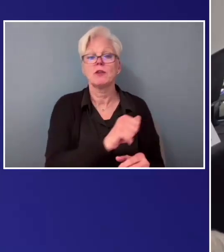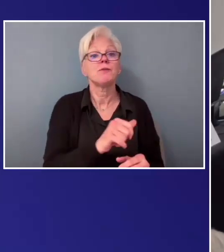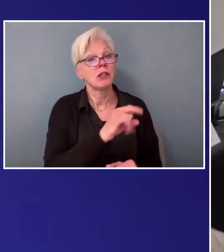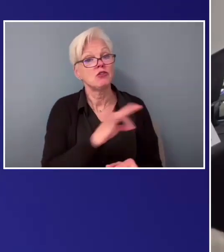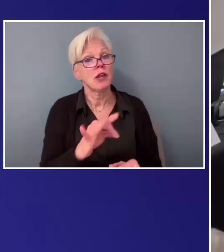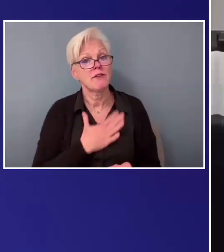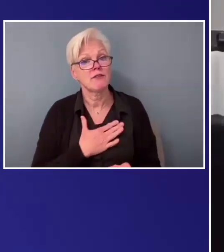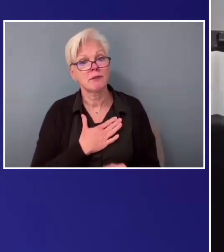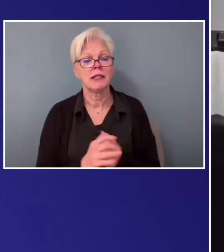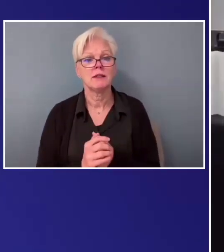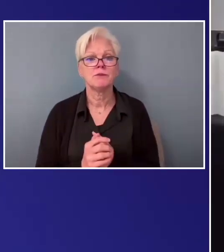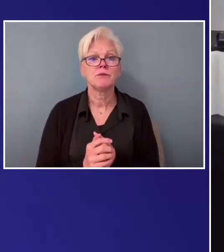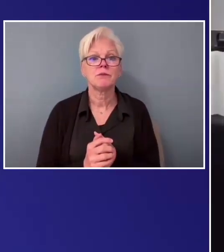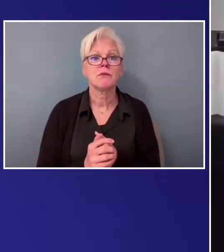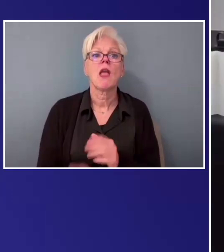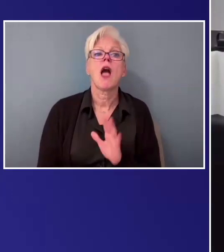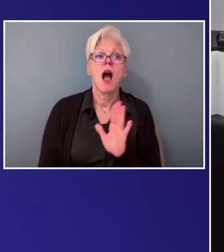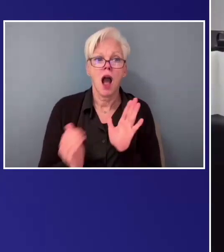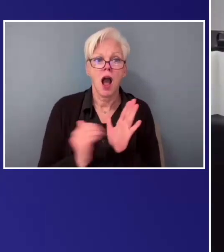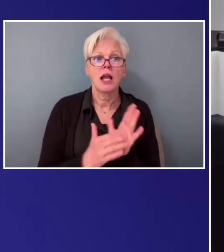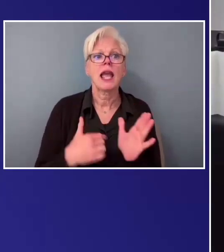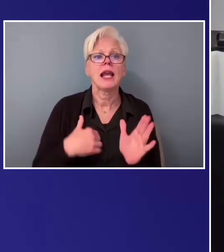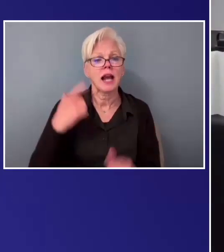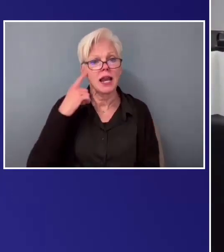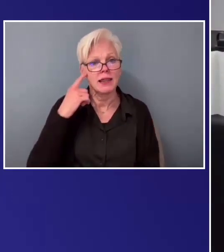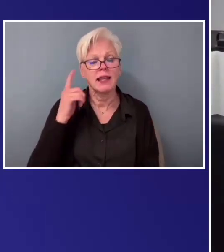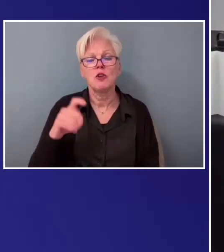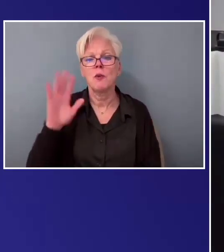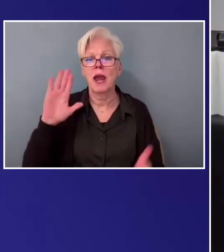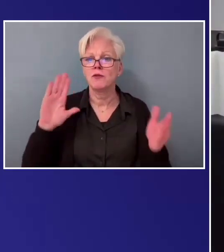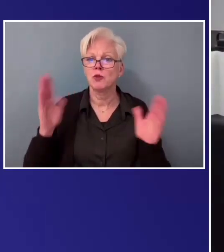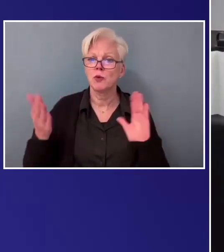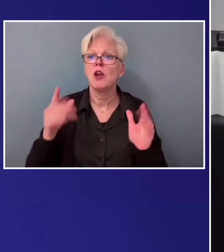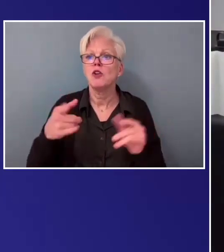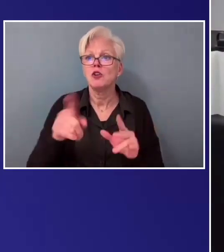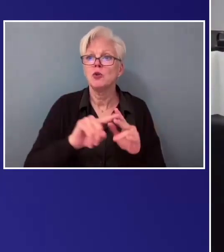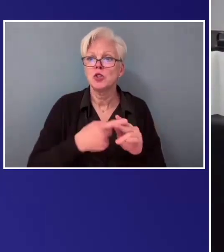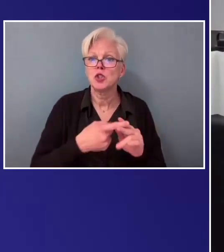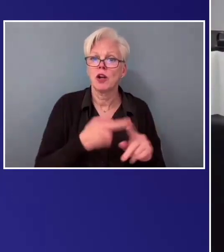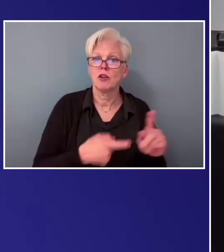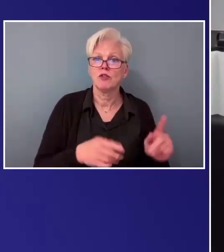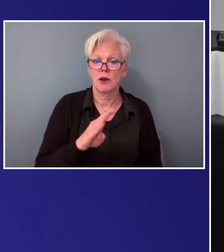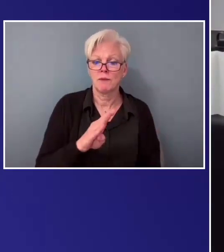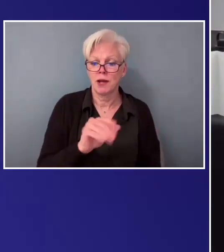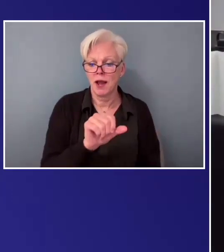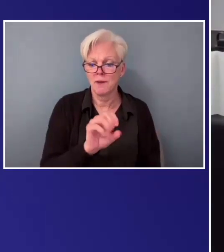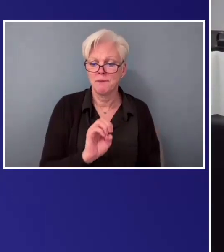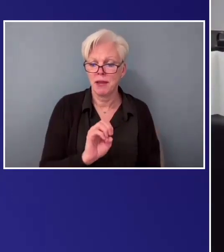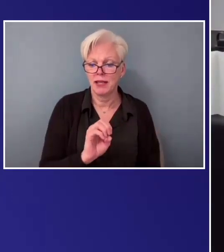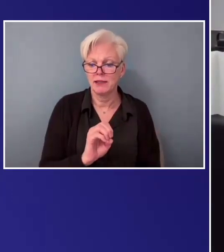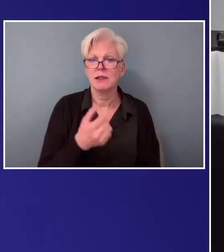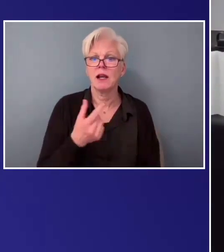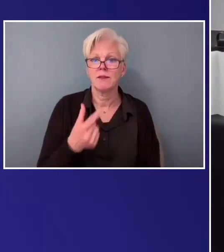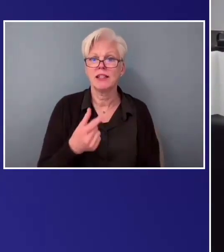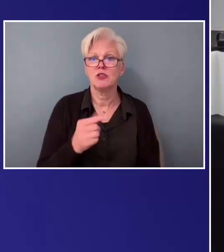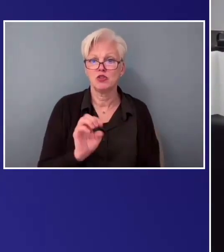Yeah. So again, I think you have to make the comparison. You're starting from a base of the GE program.